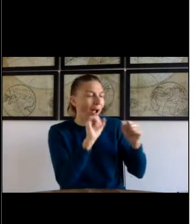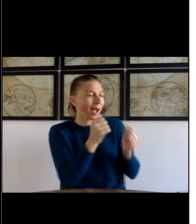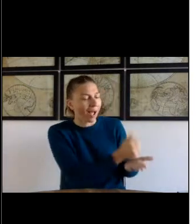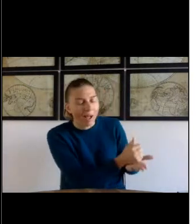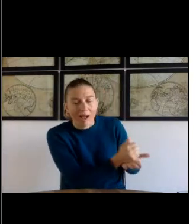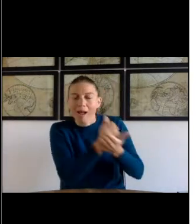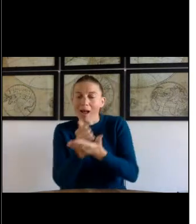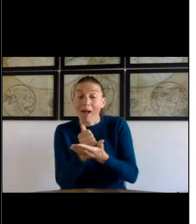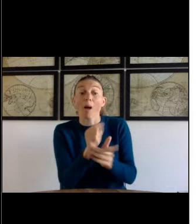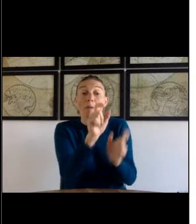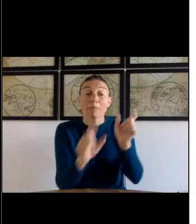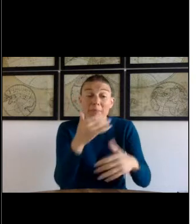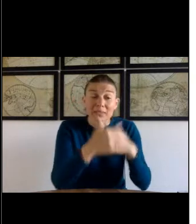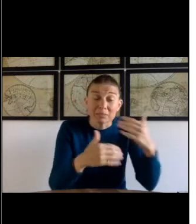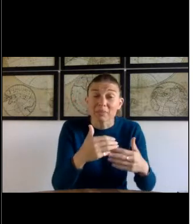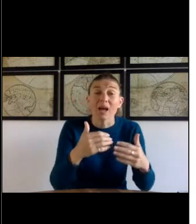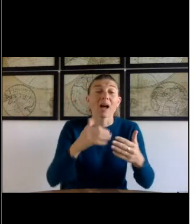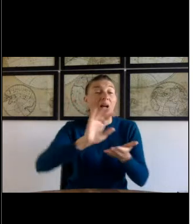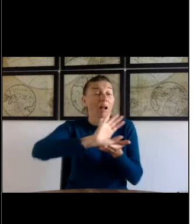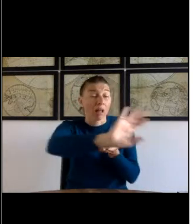So in terms of volunteer management practices,